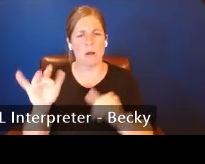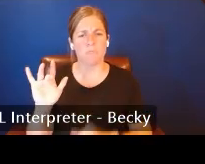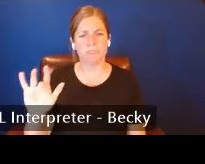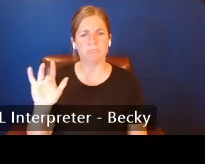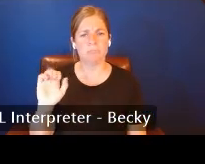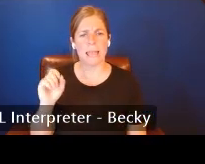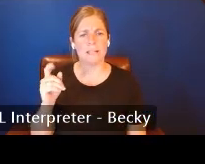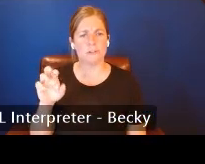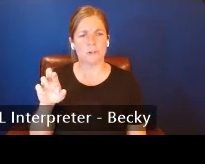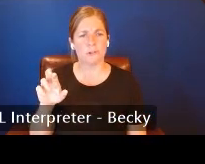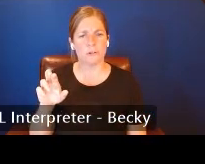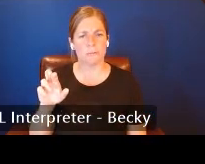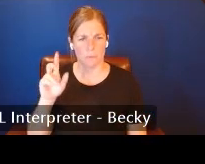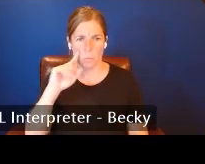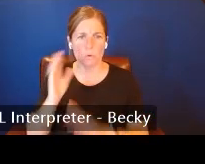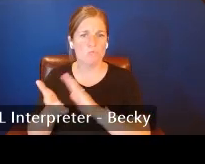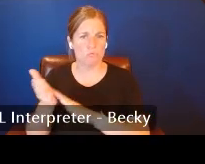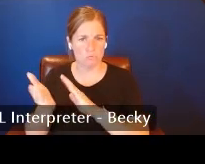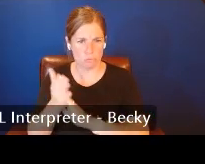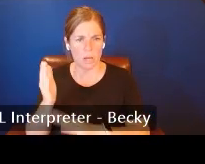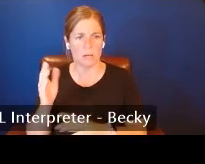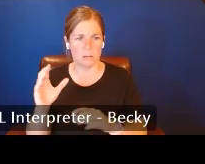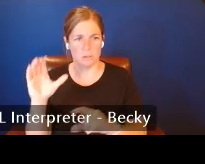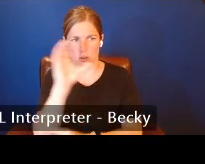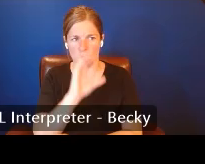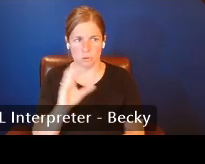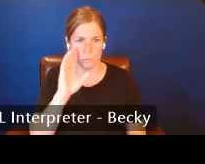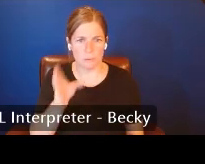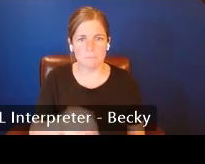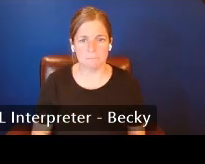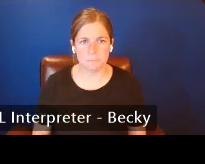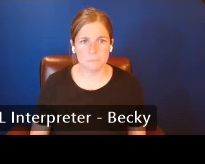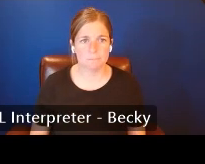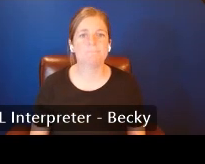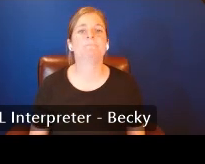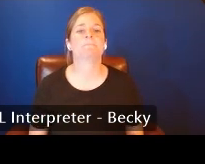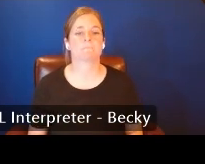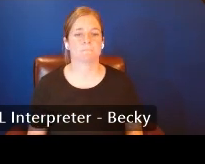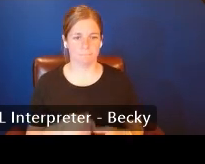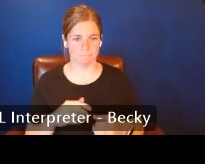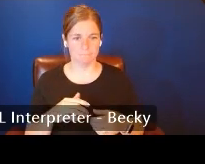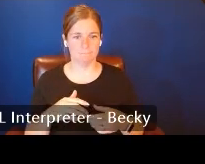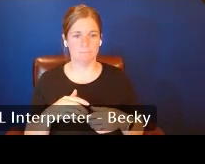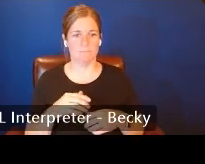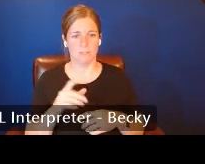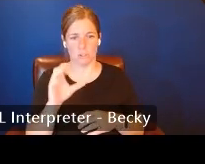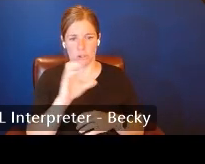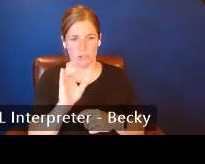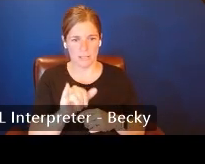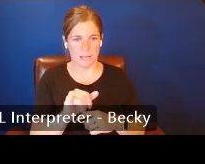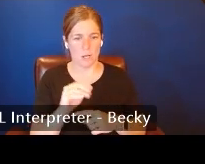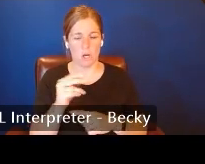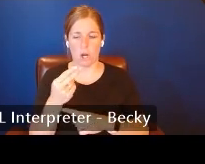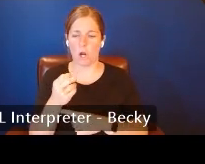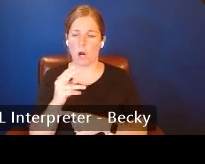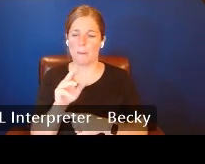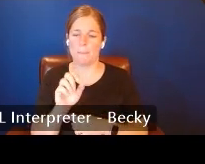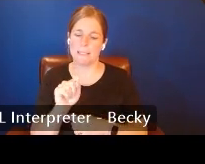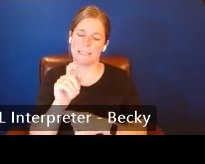and it will run your search. Duluth. Enter. Main region. Search results tab panel. Duluth, Hermantown. Lake Superior, St. Louis County.